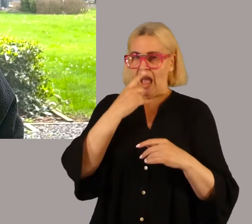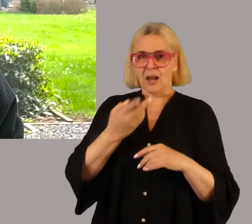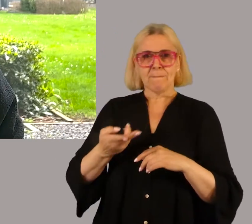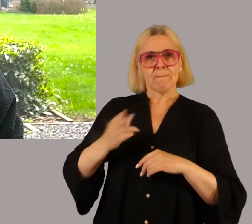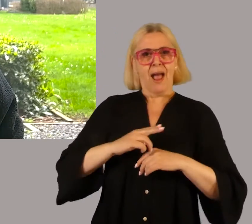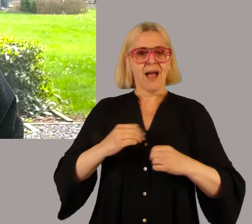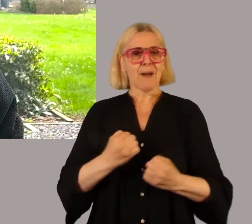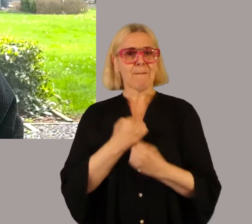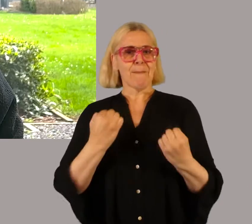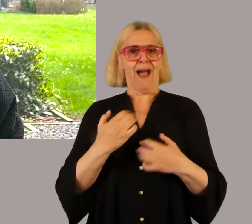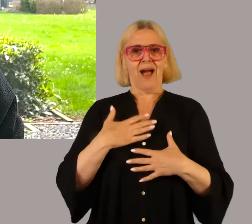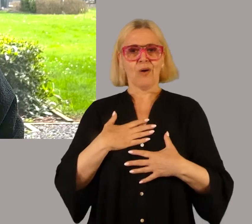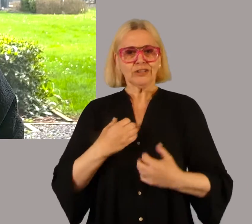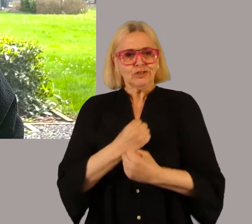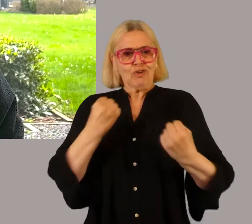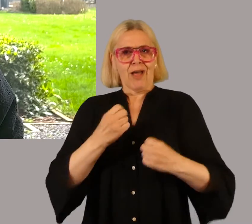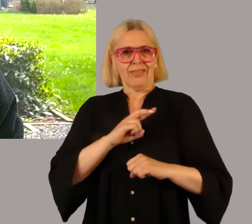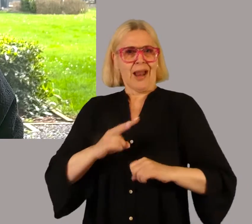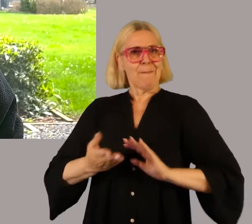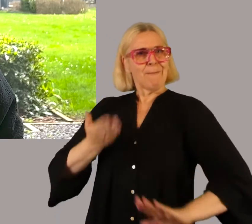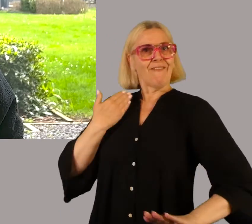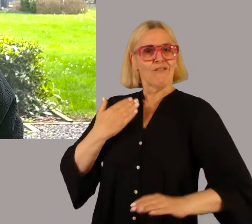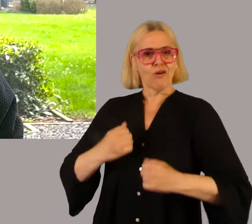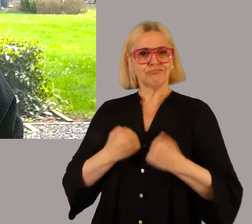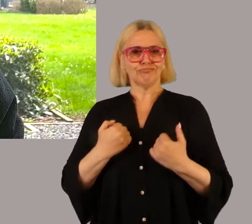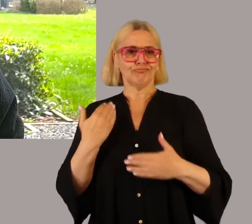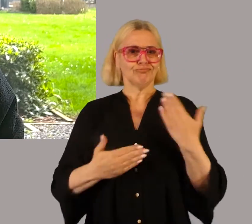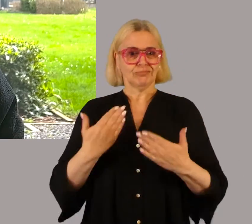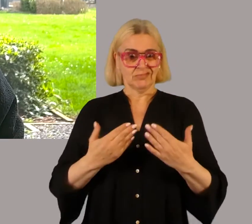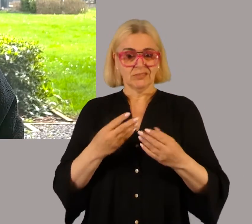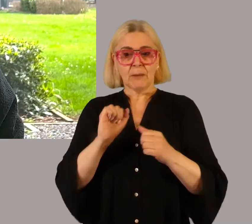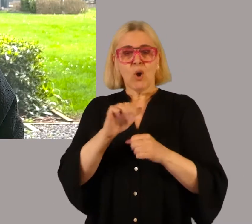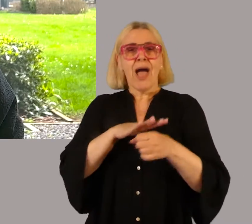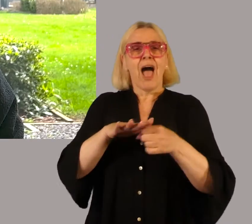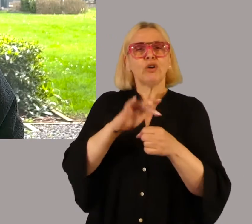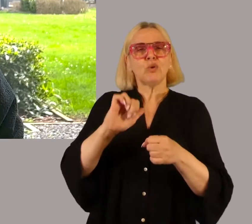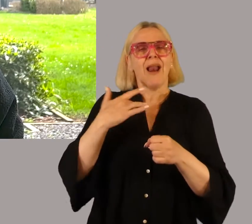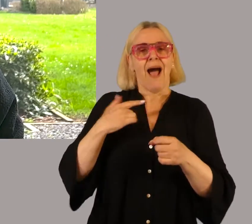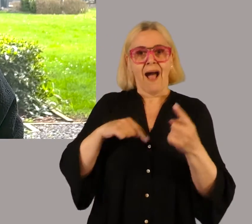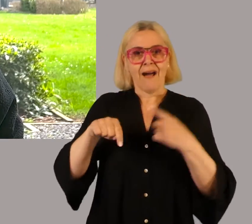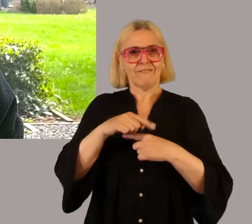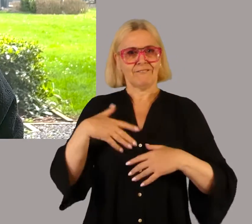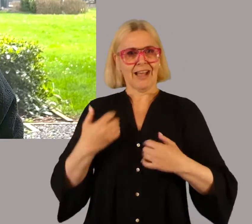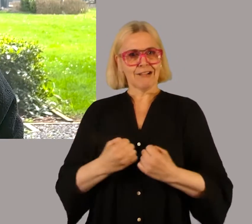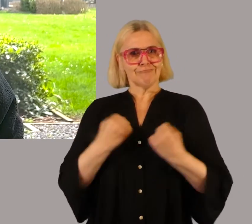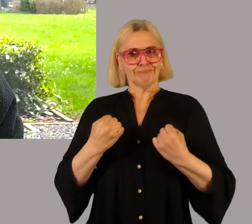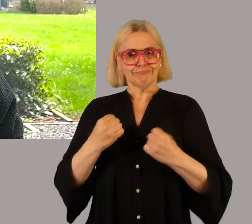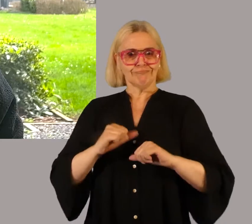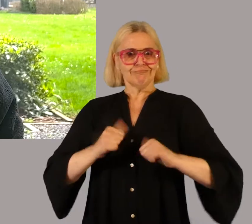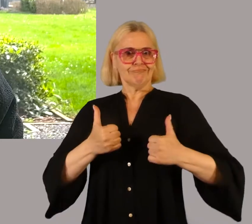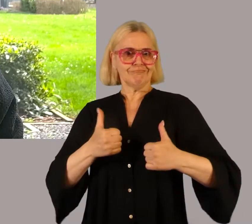to regain power, emerge stronger than before, and exercise empowerment in other areas of their lives